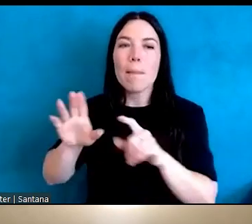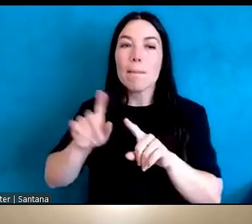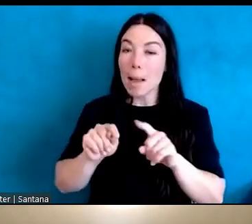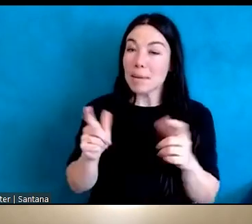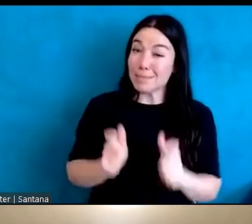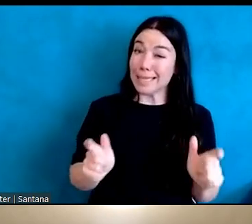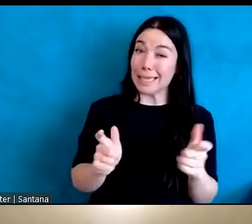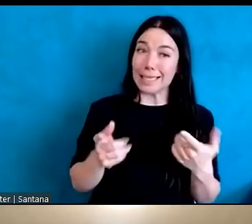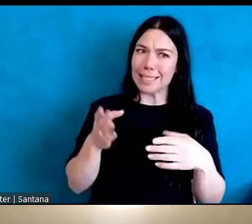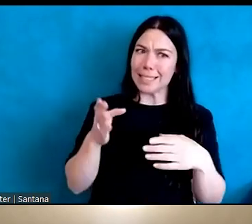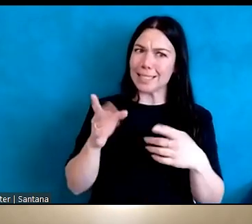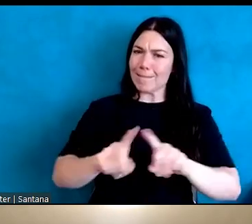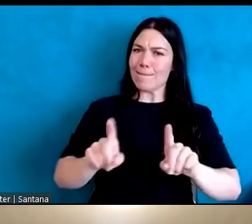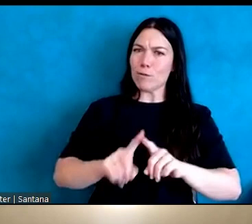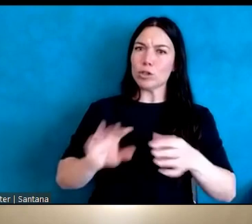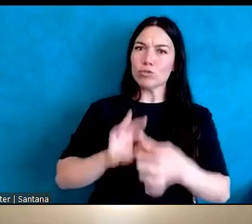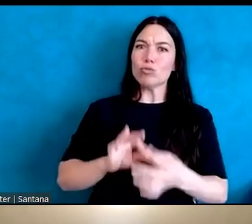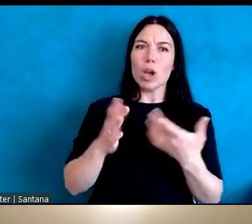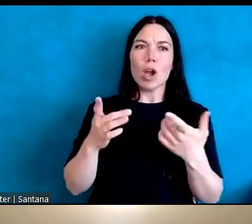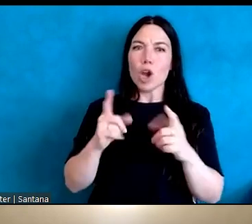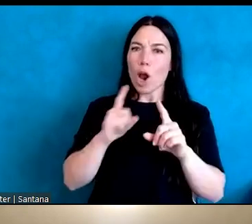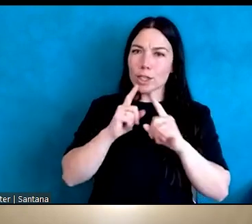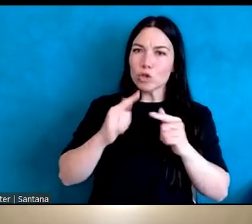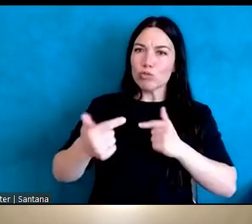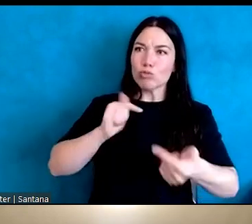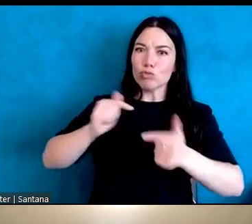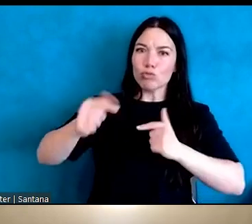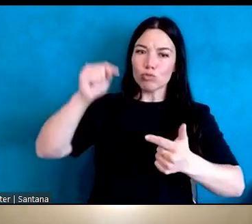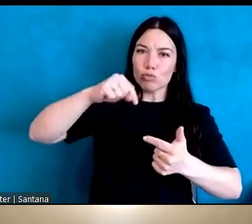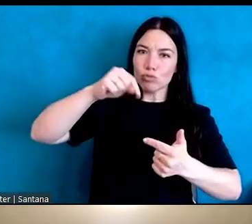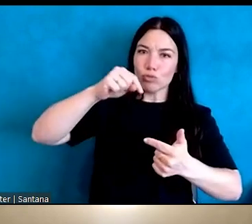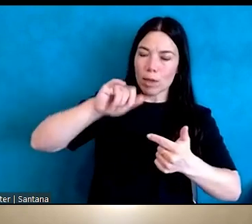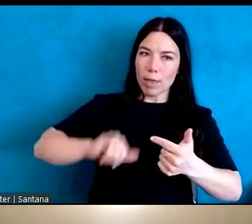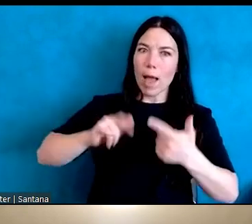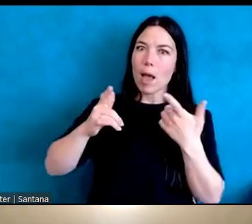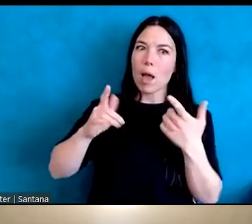the number of conversational tones that the individual children engage with or have,